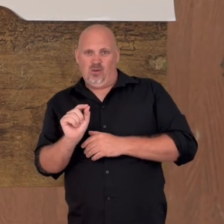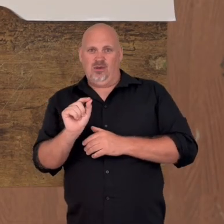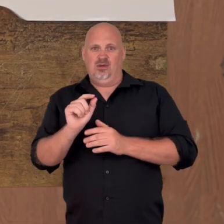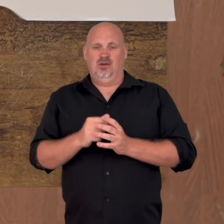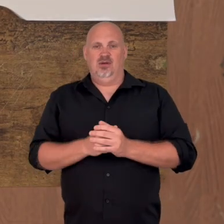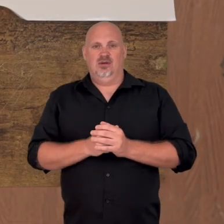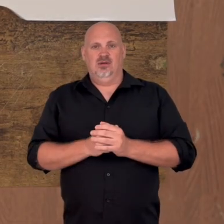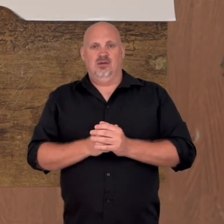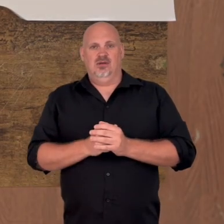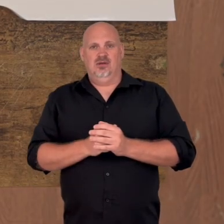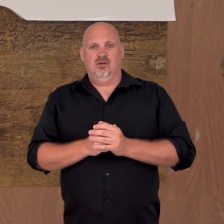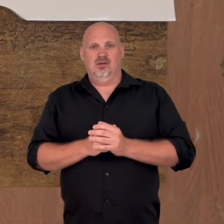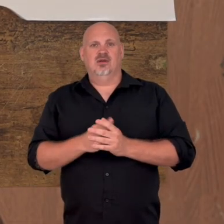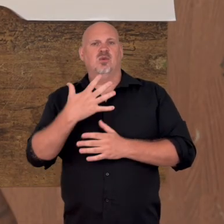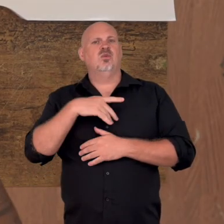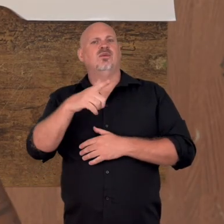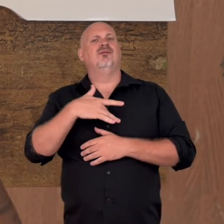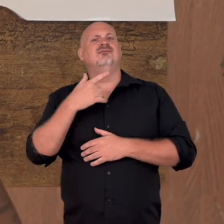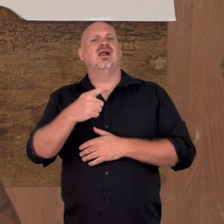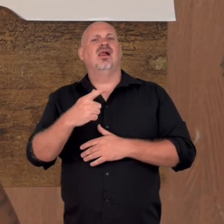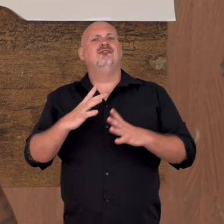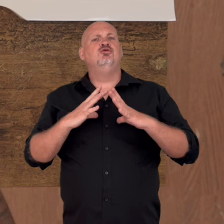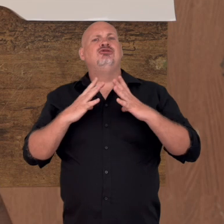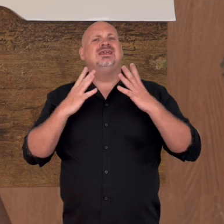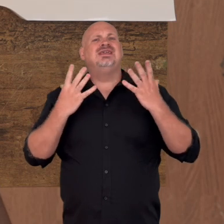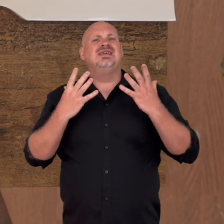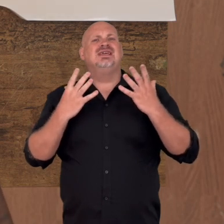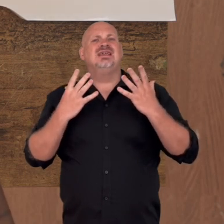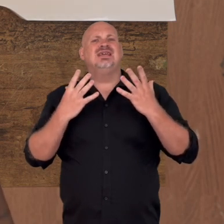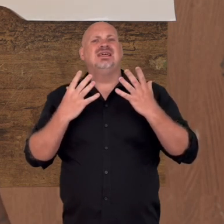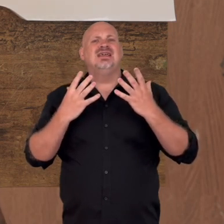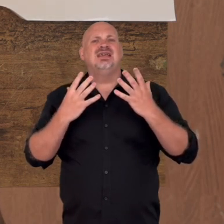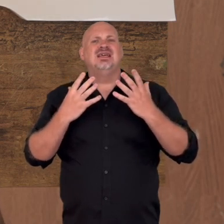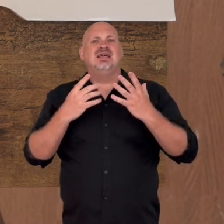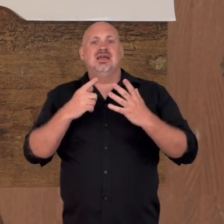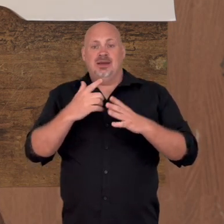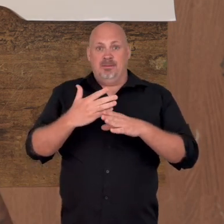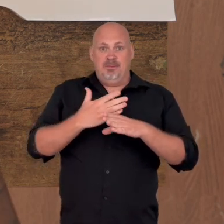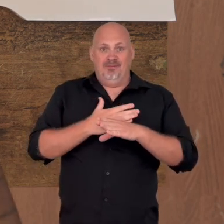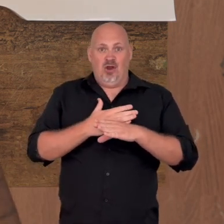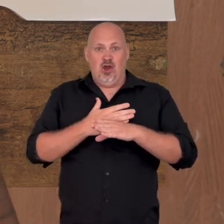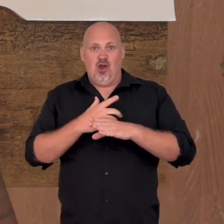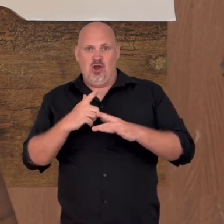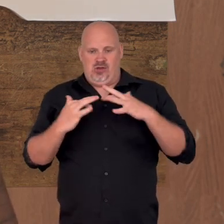be don't like before you even do this you have to do exercise on kind of losing yourself